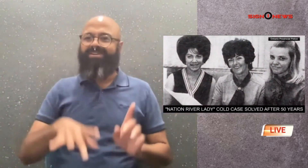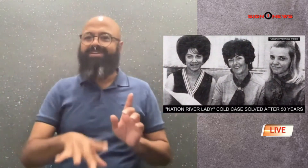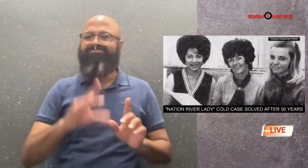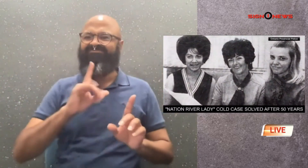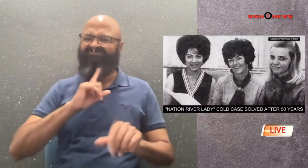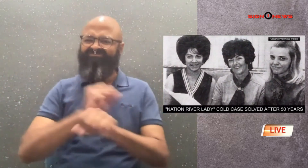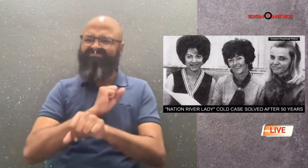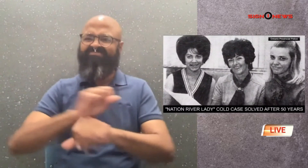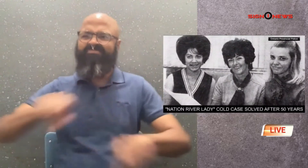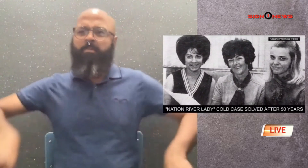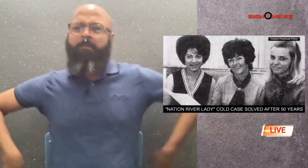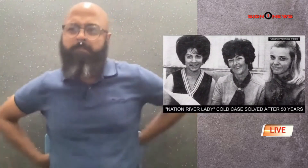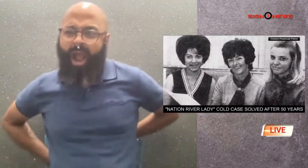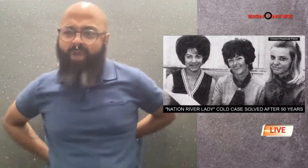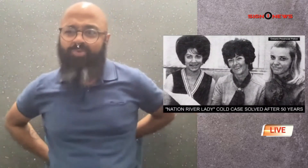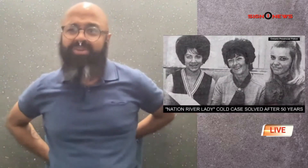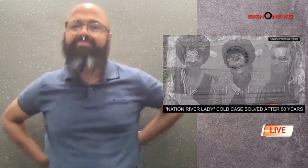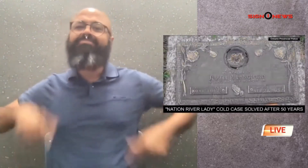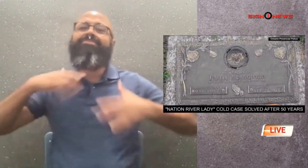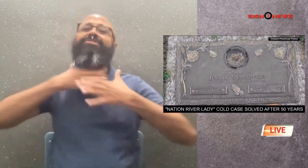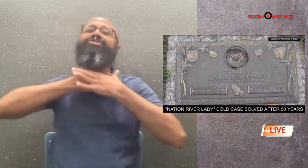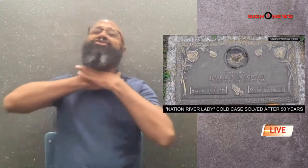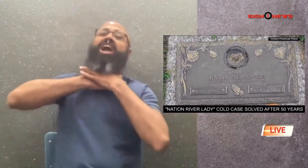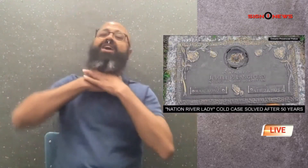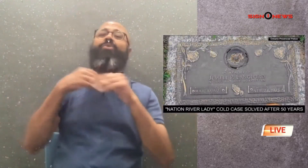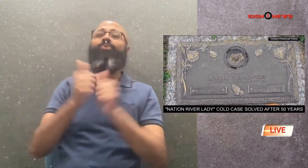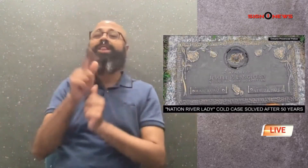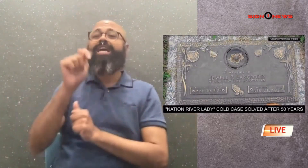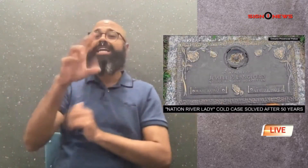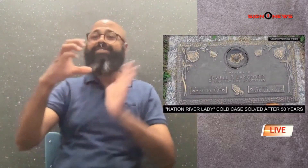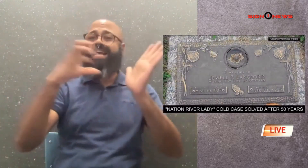the woman had been bound and strangled with a television cable